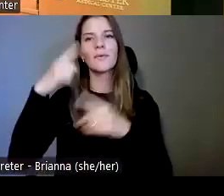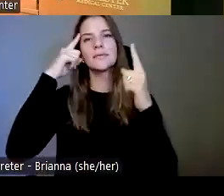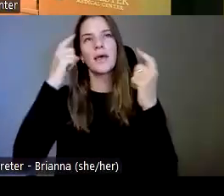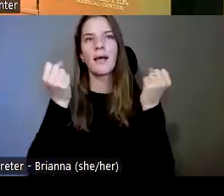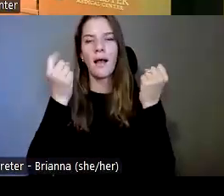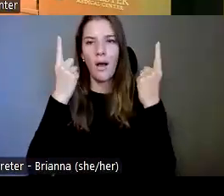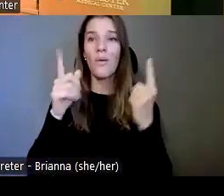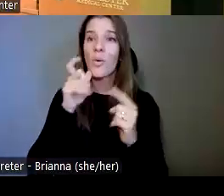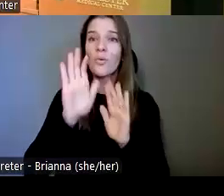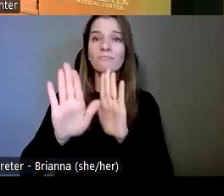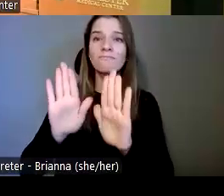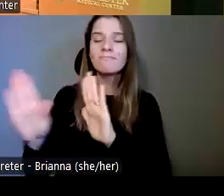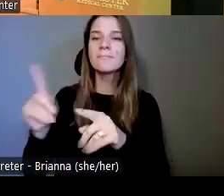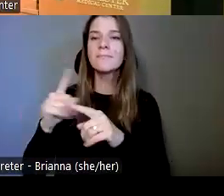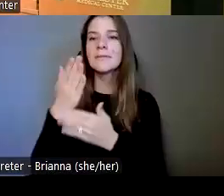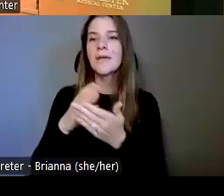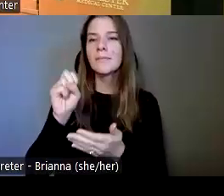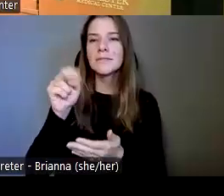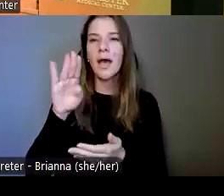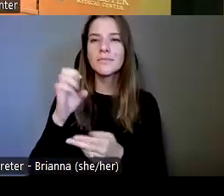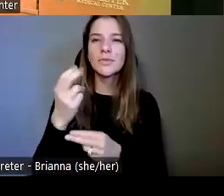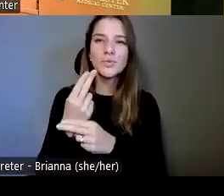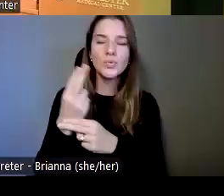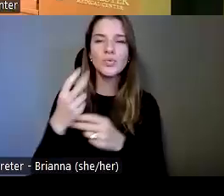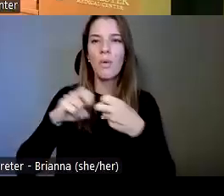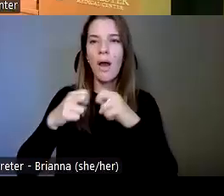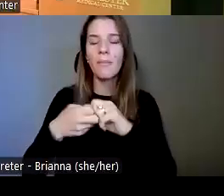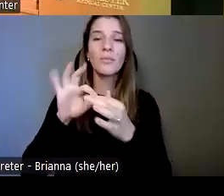and substance abuse problems and housing issues and relational problems. I was like,